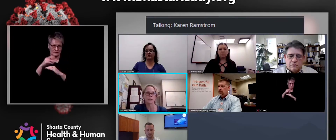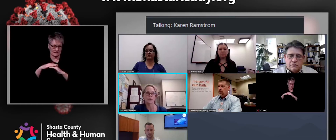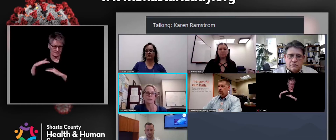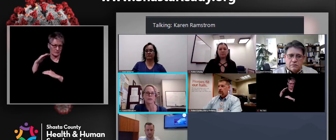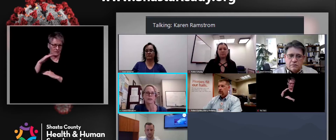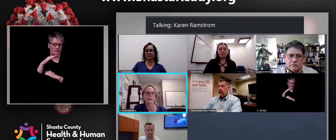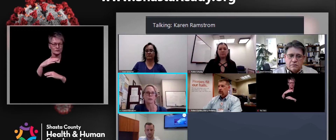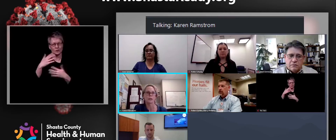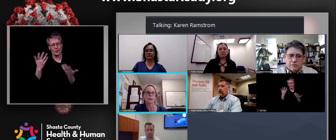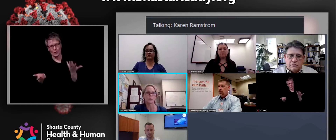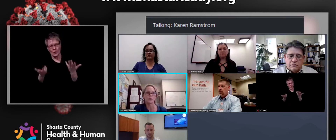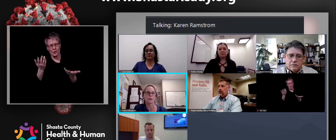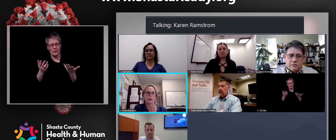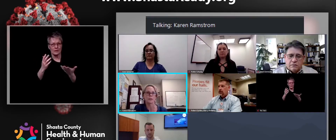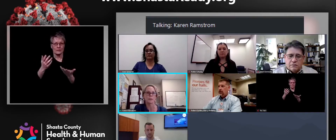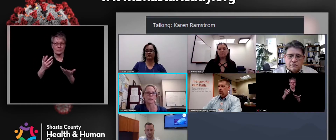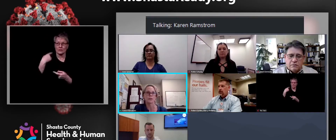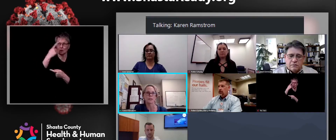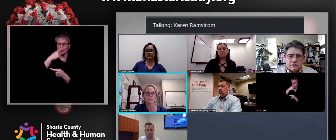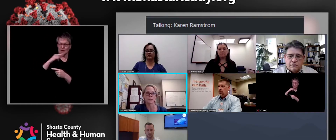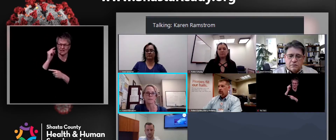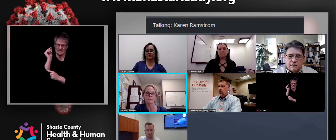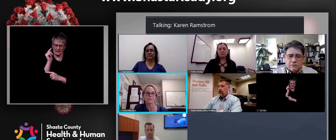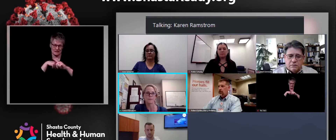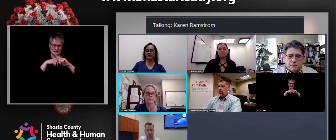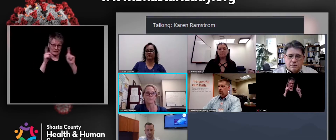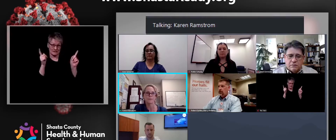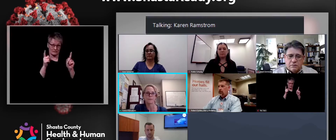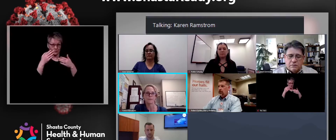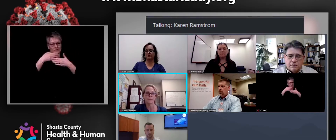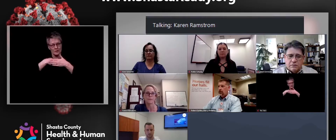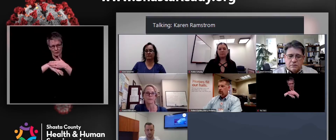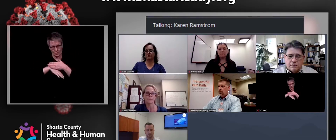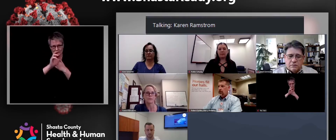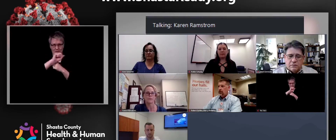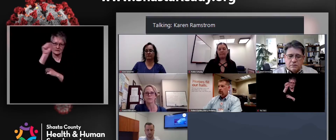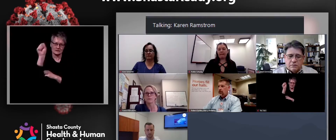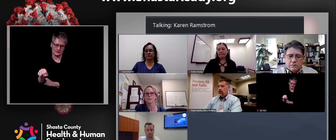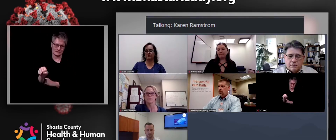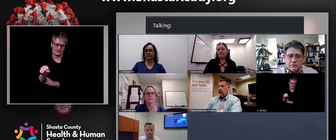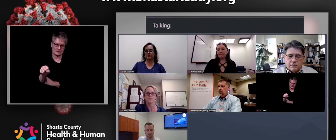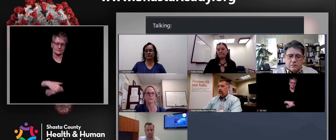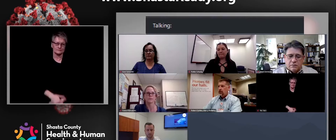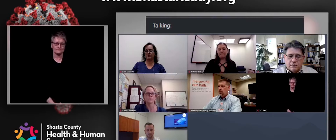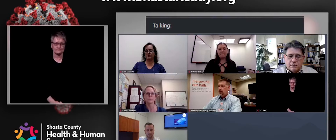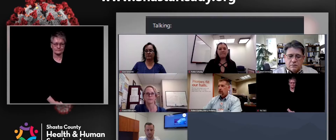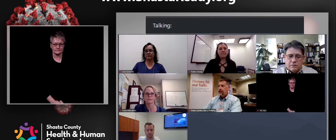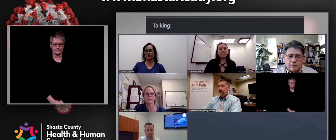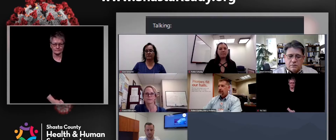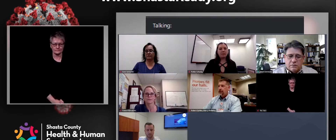different in terms of eligibility when you go into the MyTurn system.